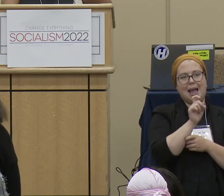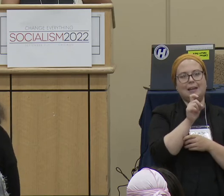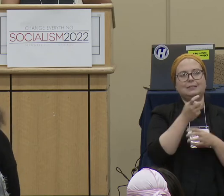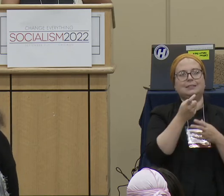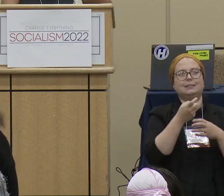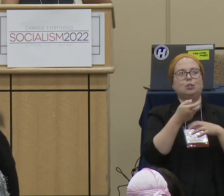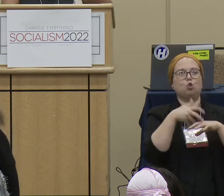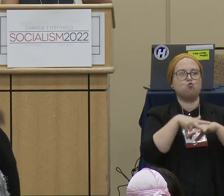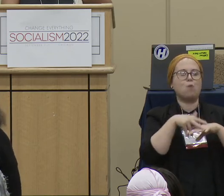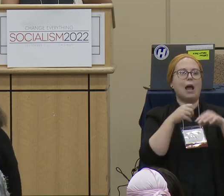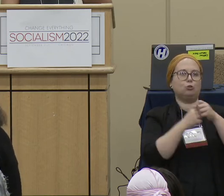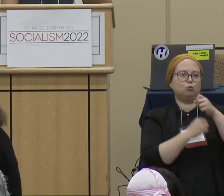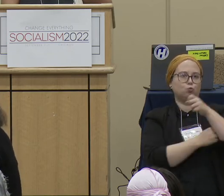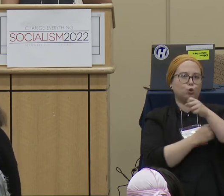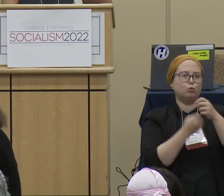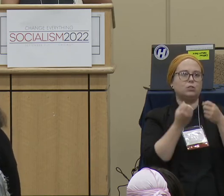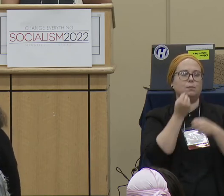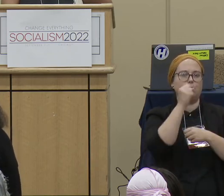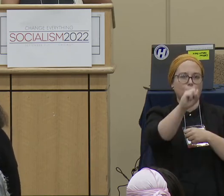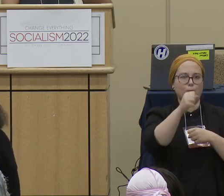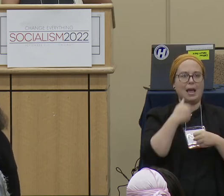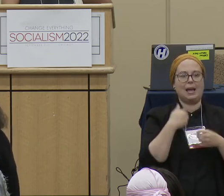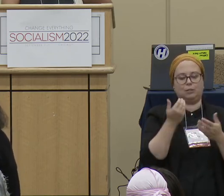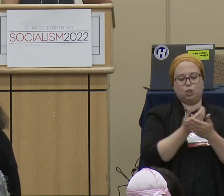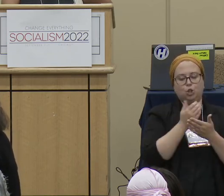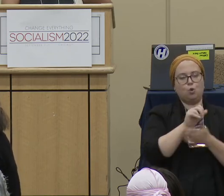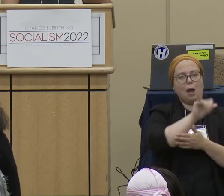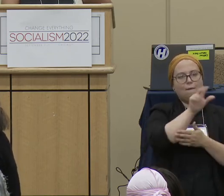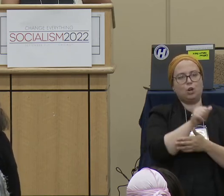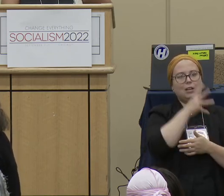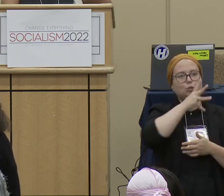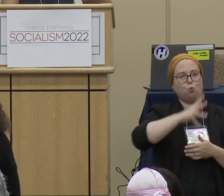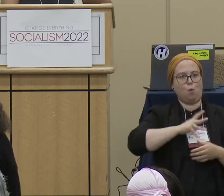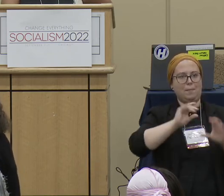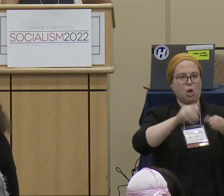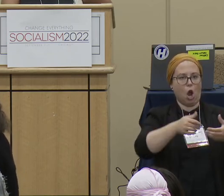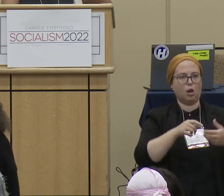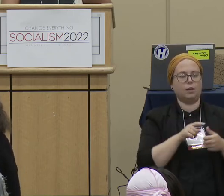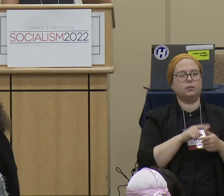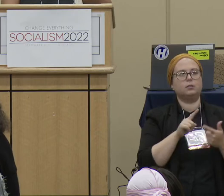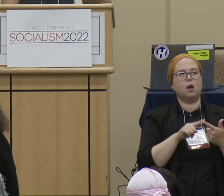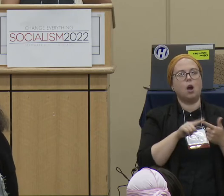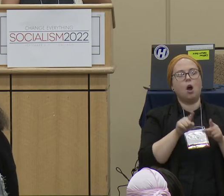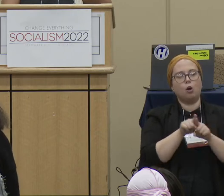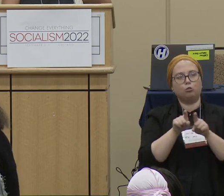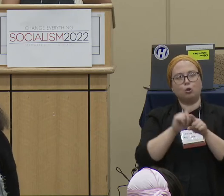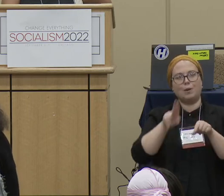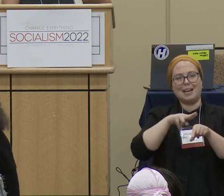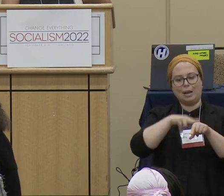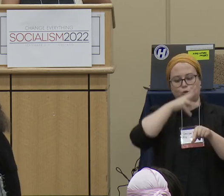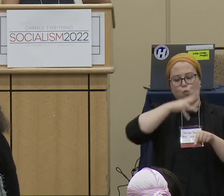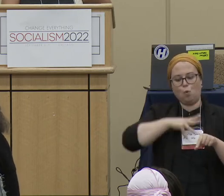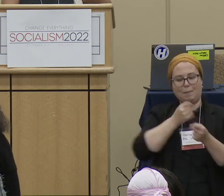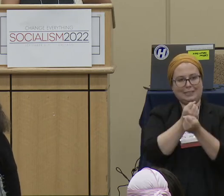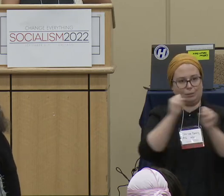the answer. I'm in four groups. Malcolm X Grassroots Movement,